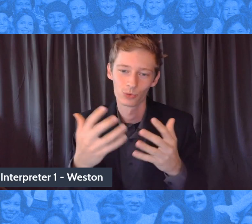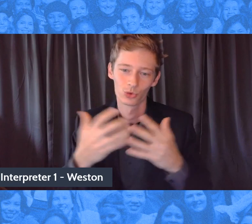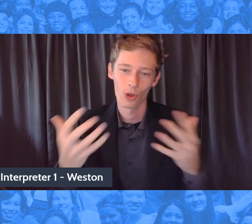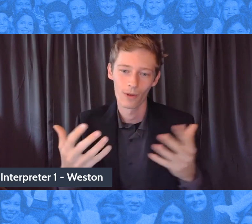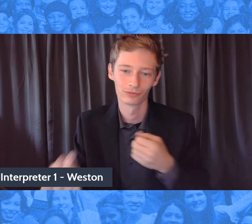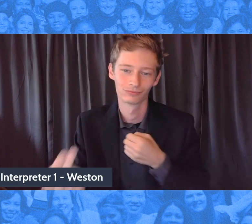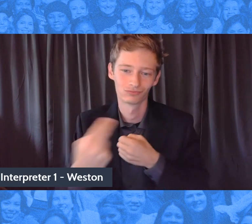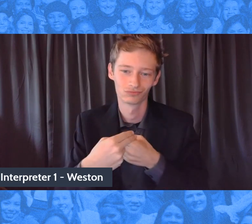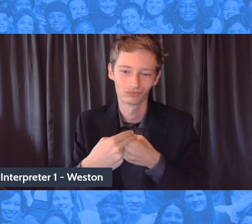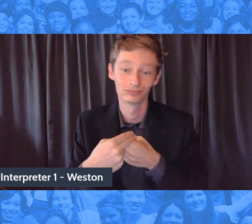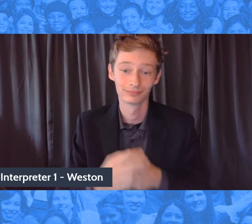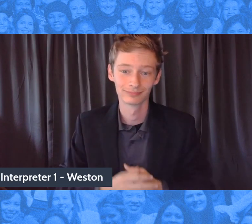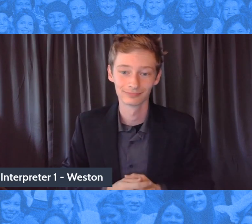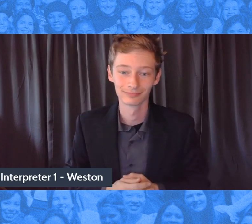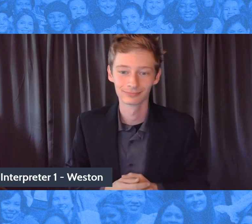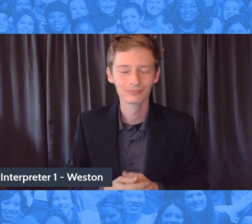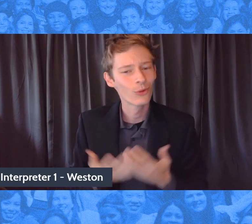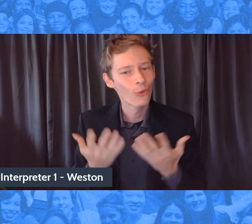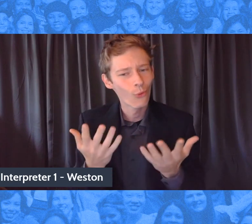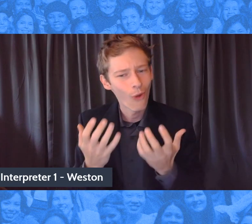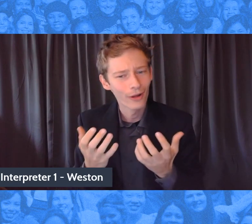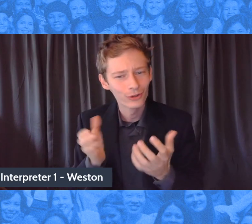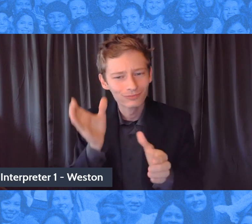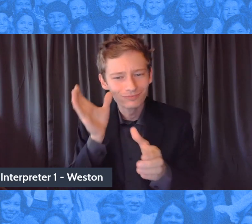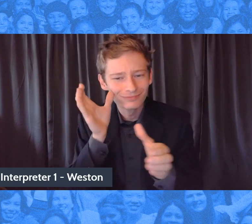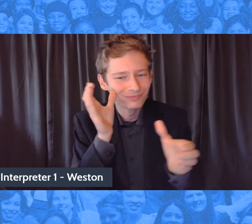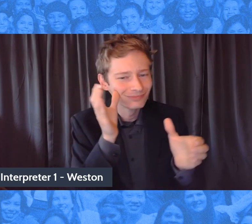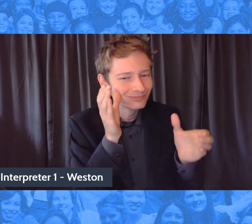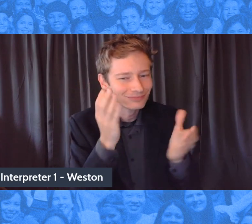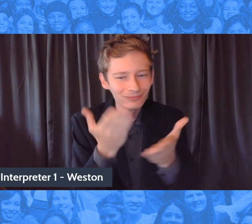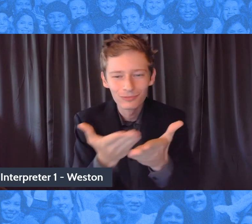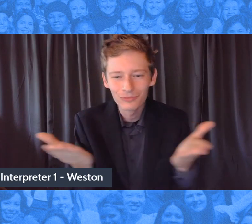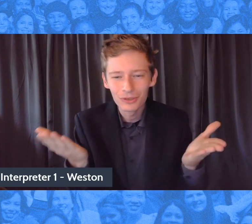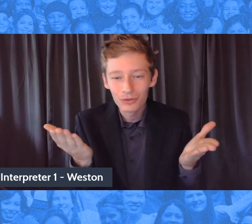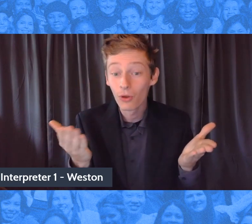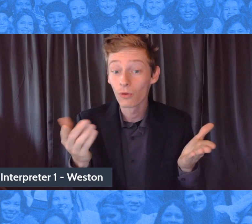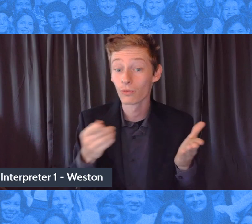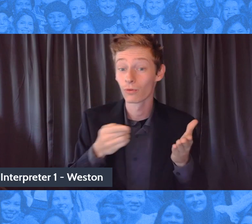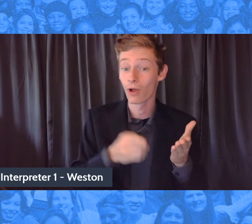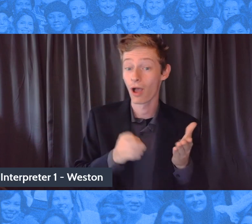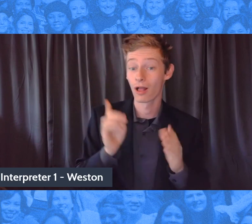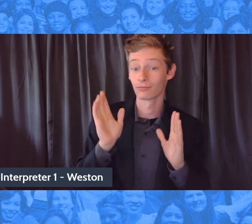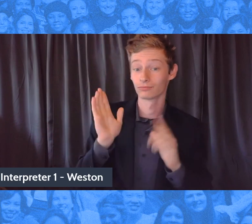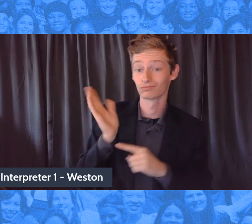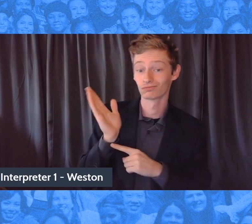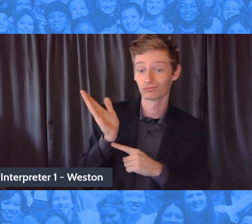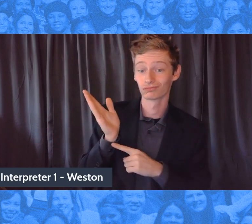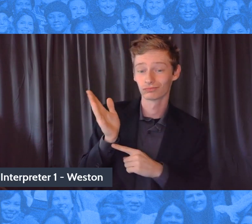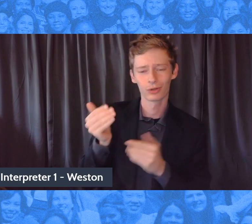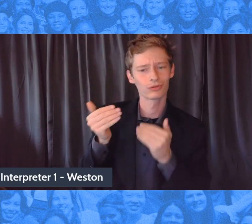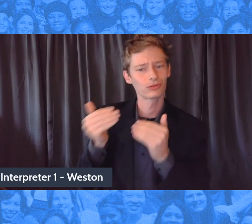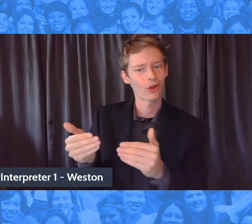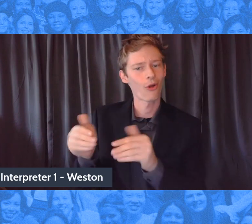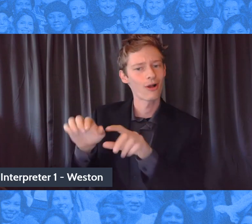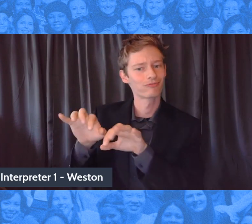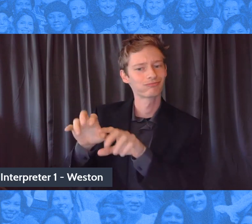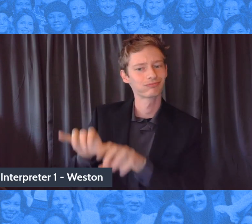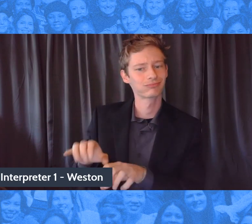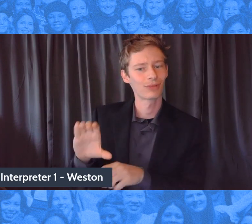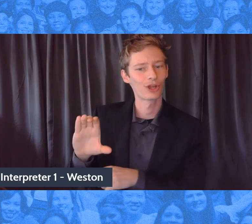We wanna hear from you, so while I'm talking, feel free to put your name in the chat, where you're tuning in from and tell us